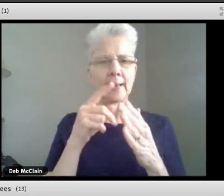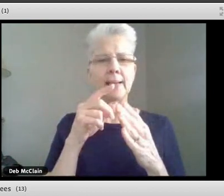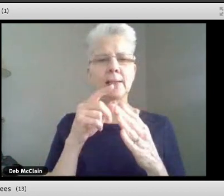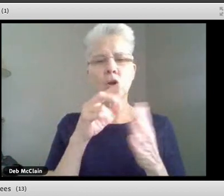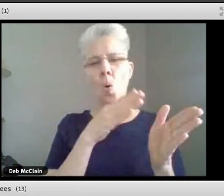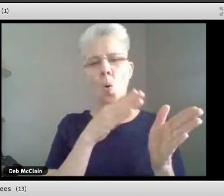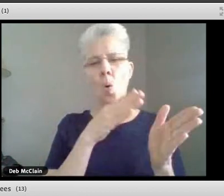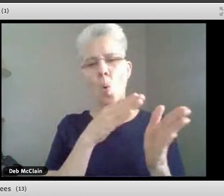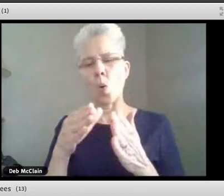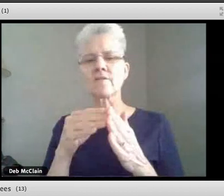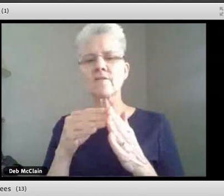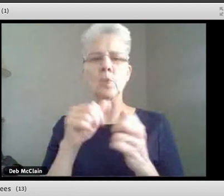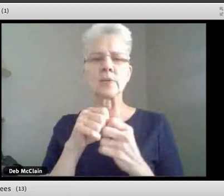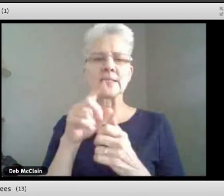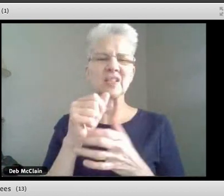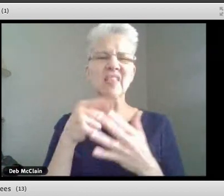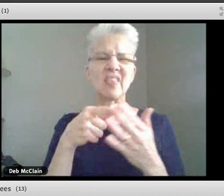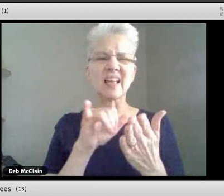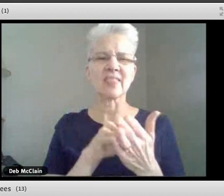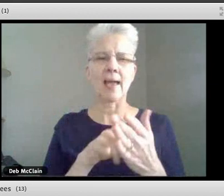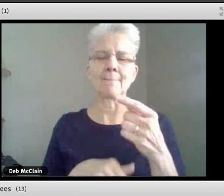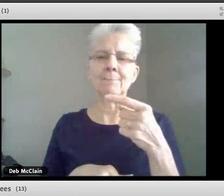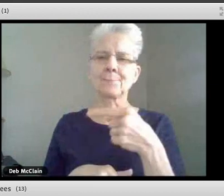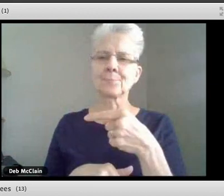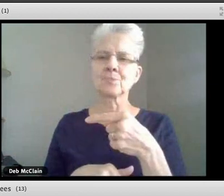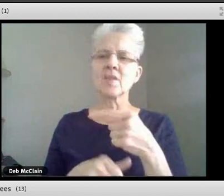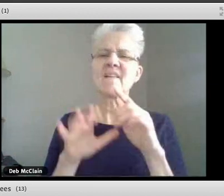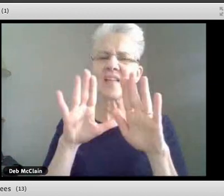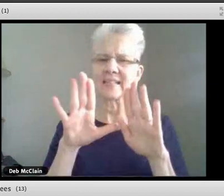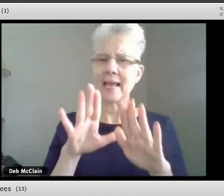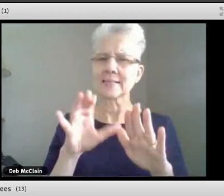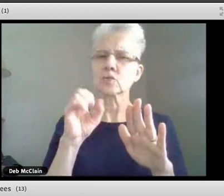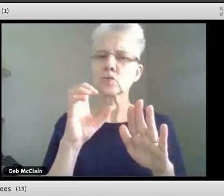So, again, homework throughout here: take some of these tools and run through them.